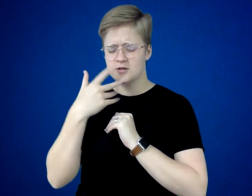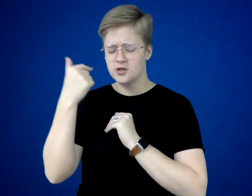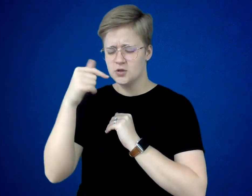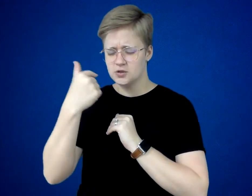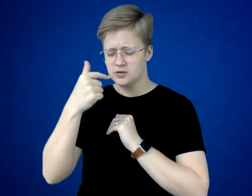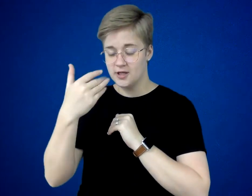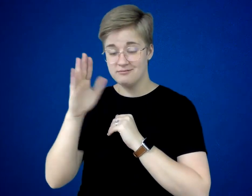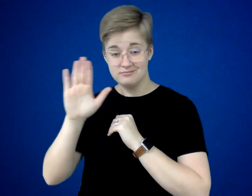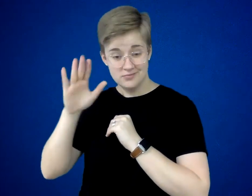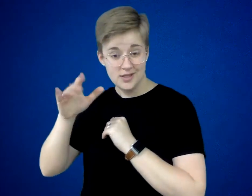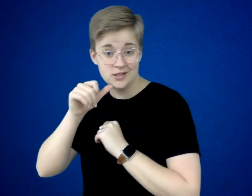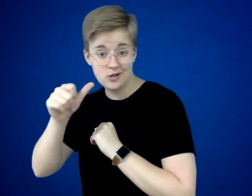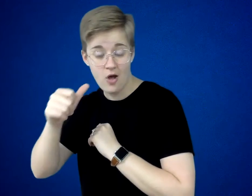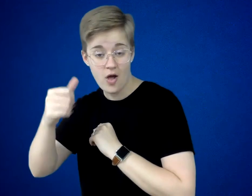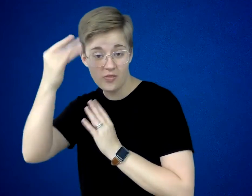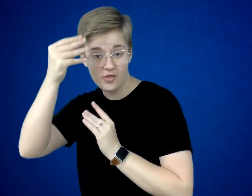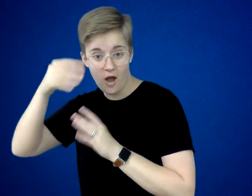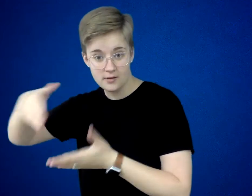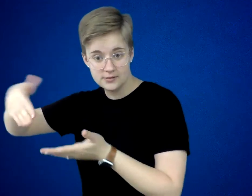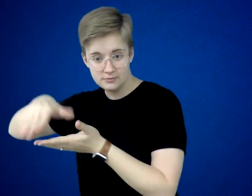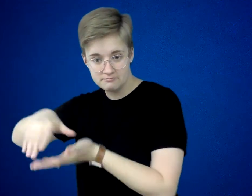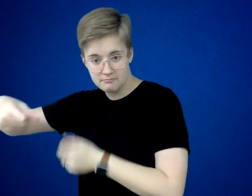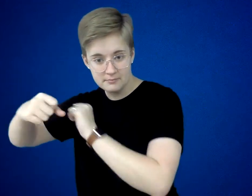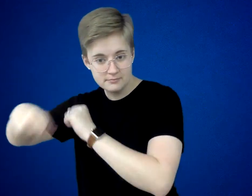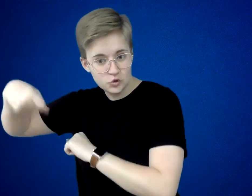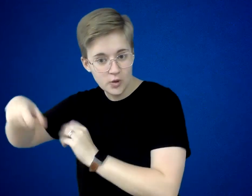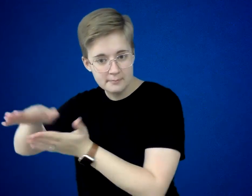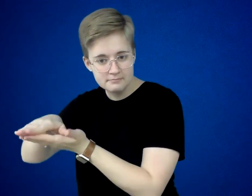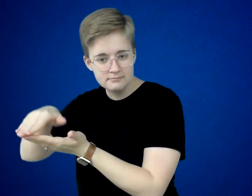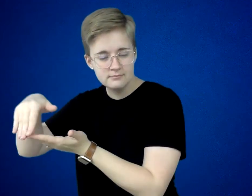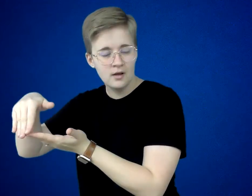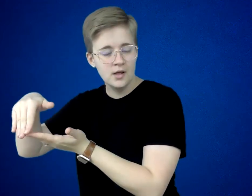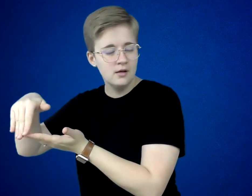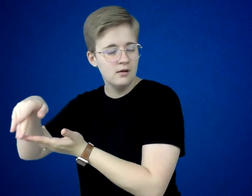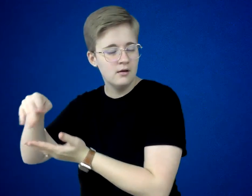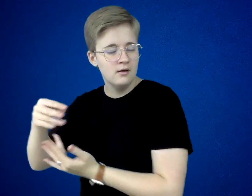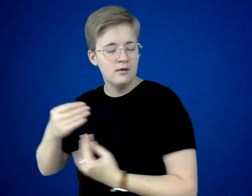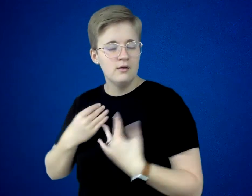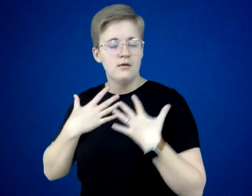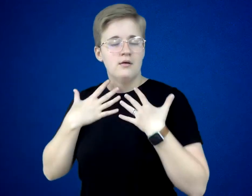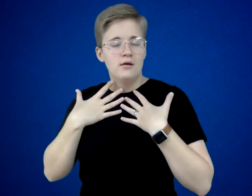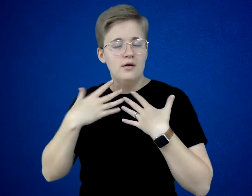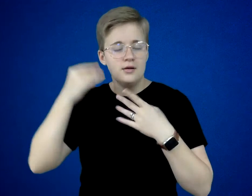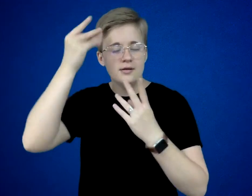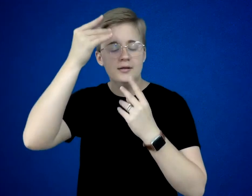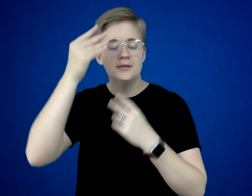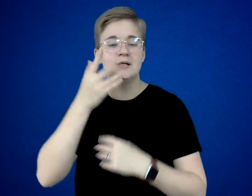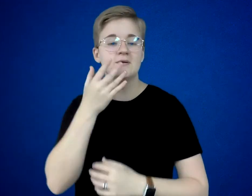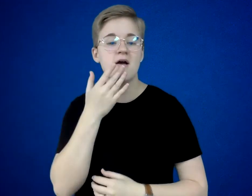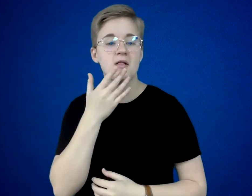of not-thoughts and fill up his head with color. He wondered if Willie May’s Cricket